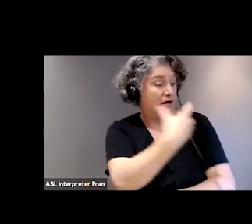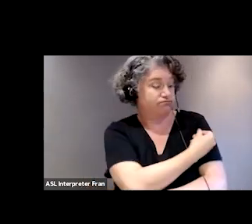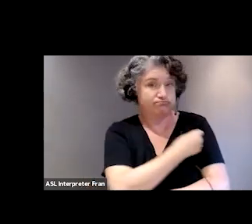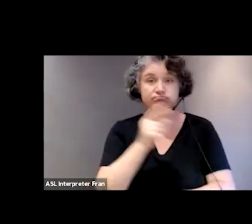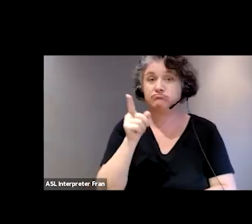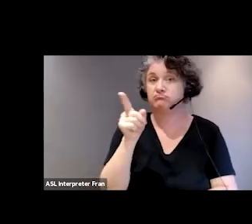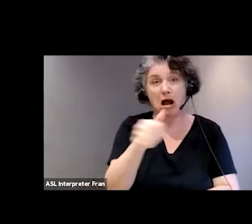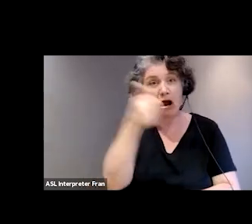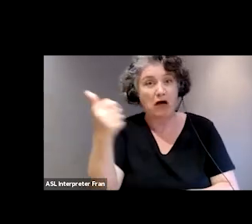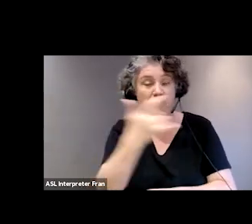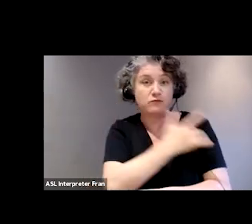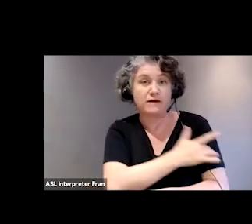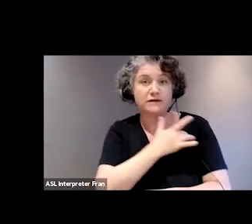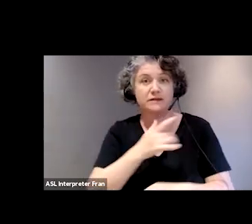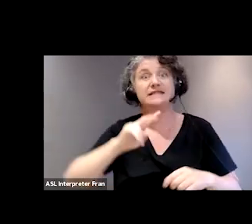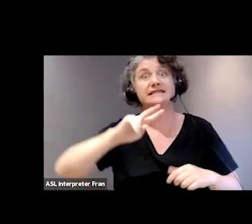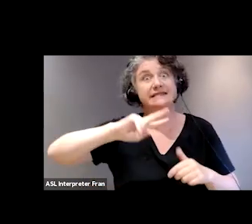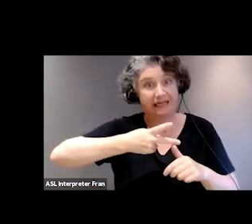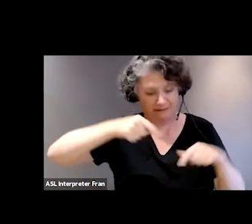together a letter. There are a couple of different options there, thank you both for